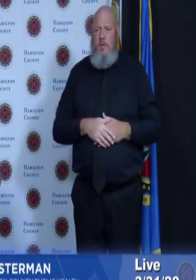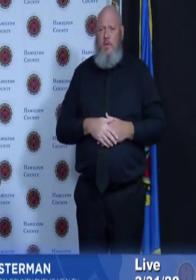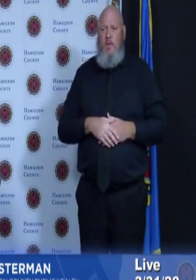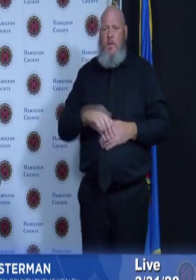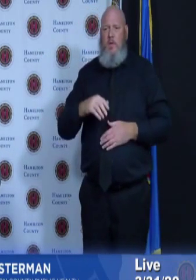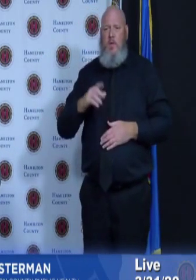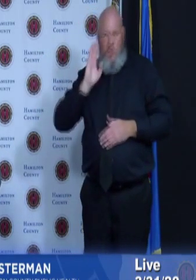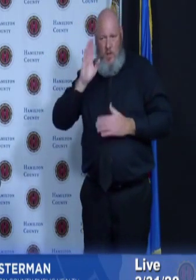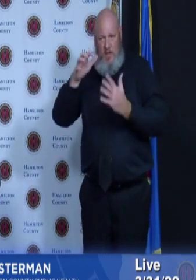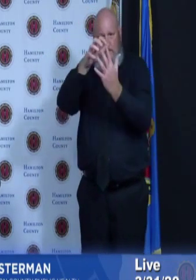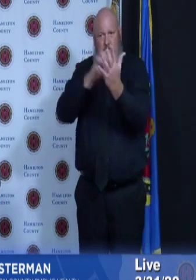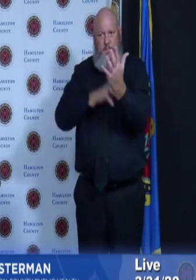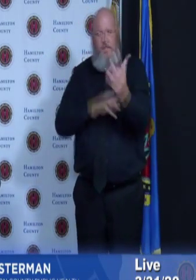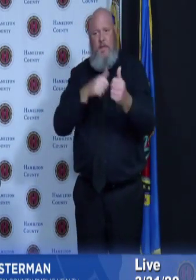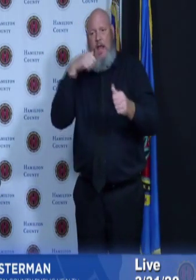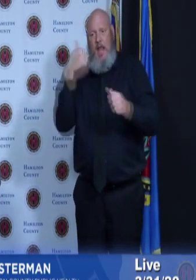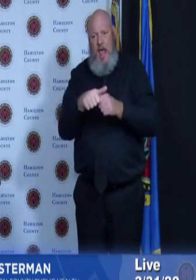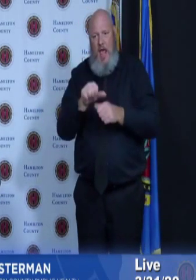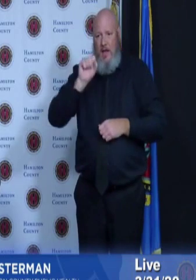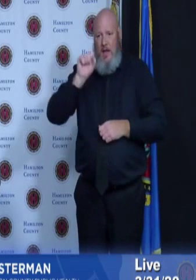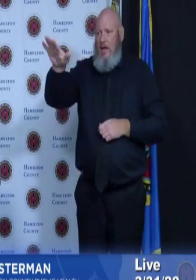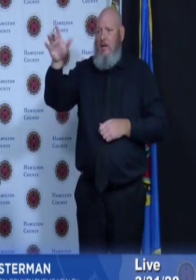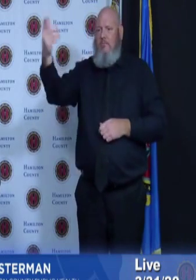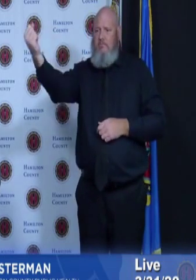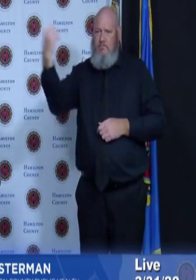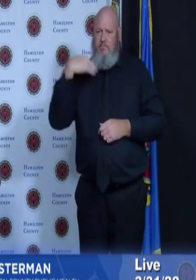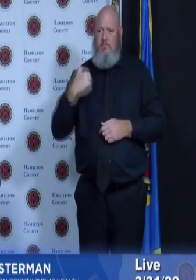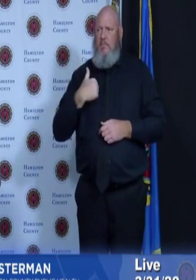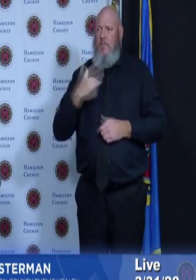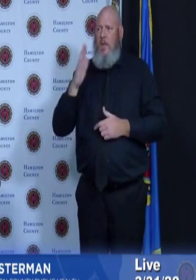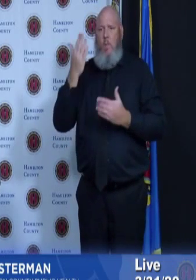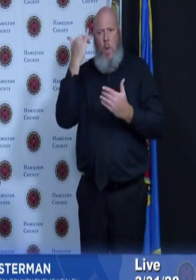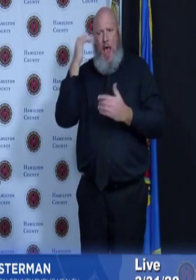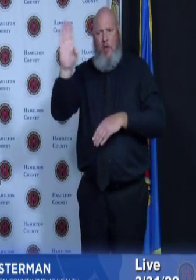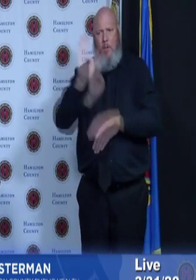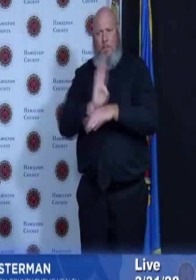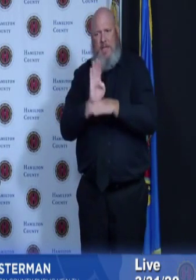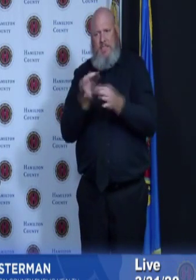the prosecuting attorneys that is responsible for our office and we make a